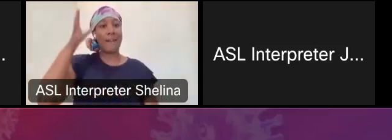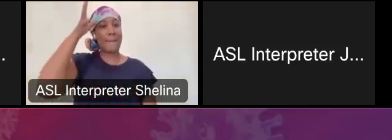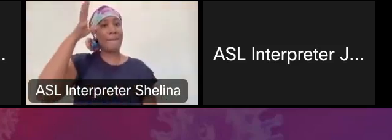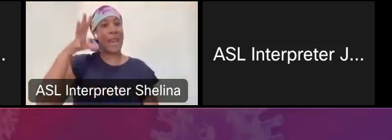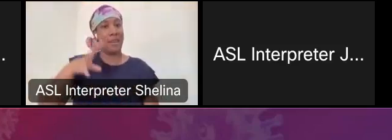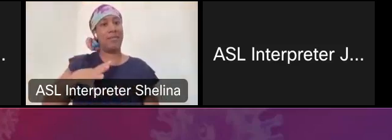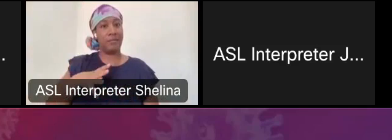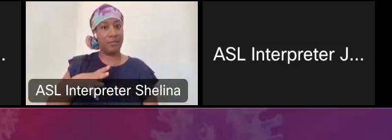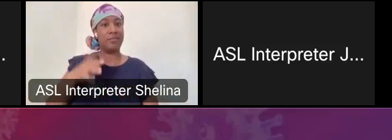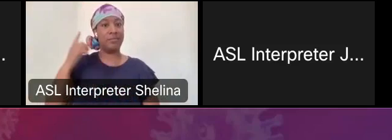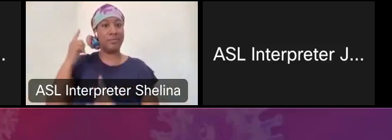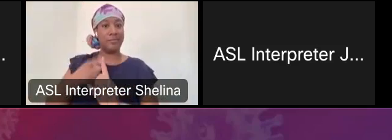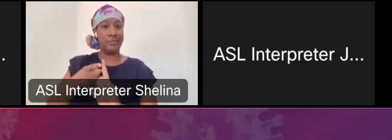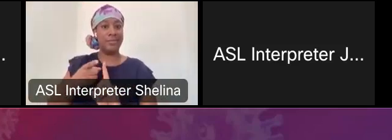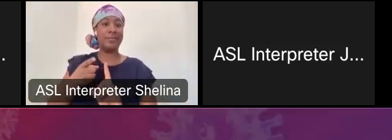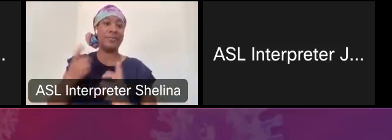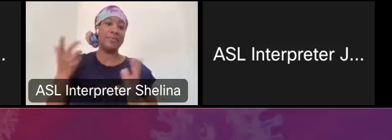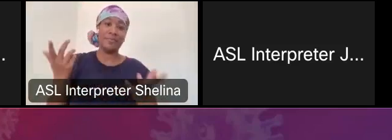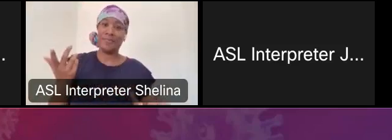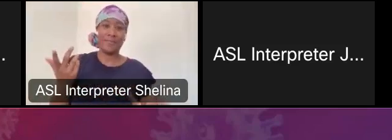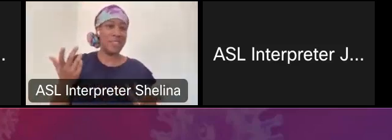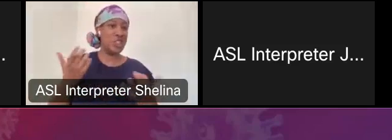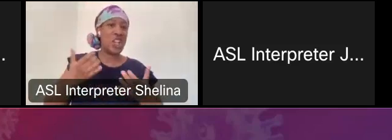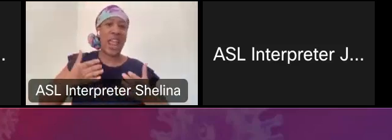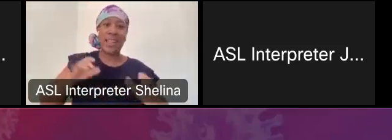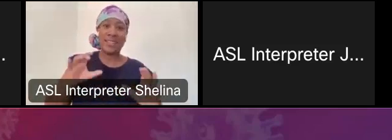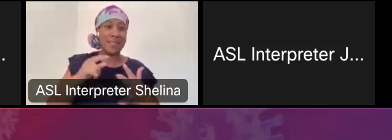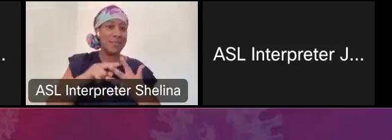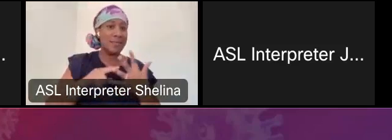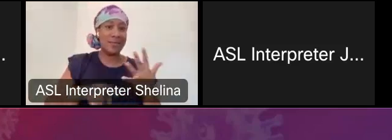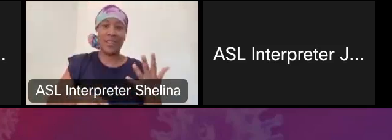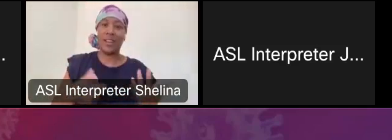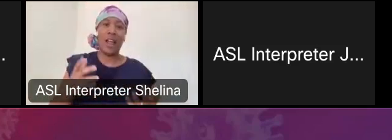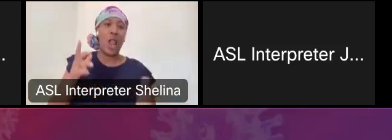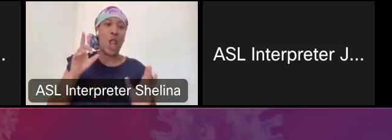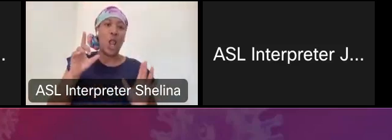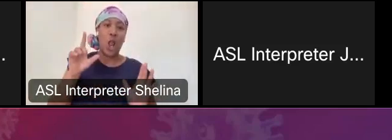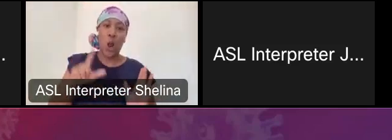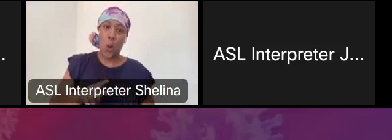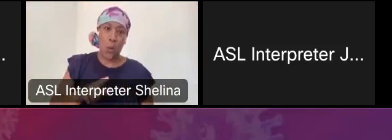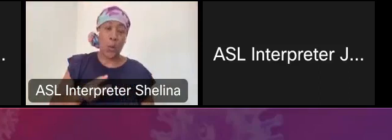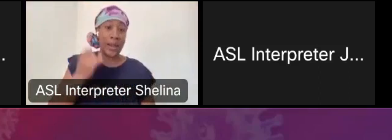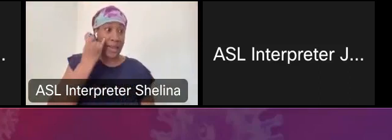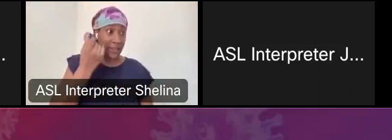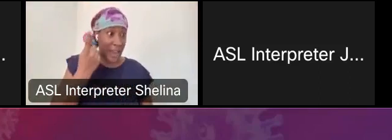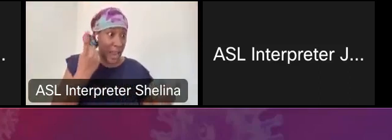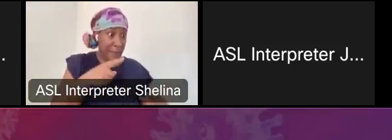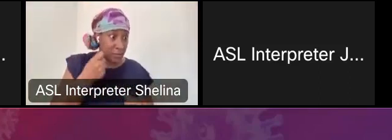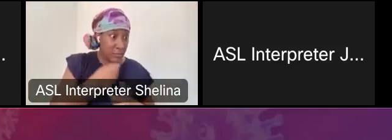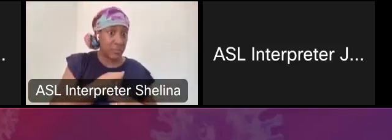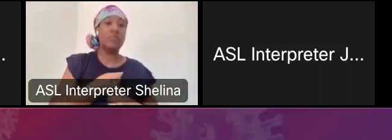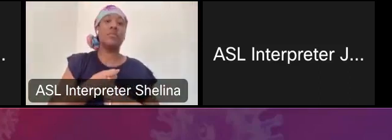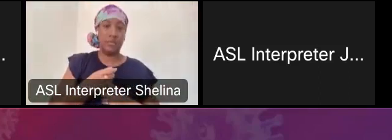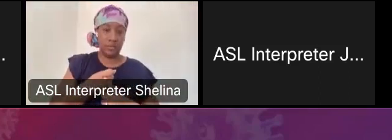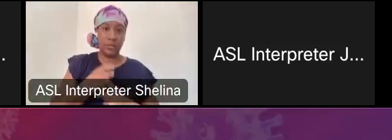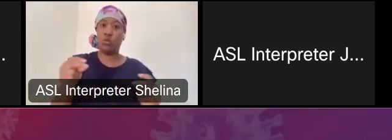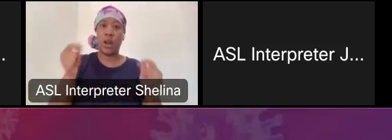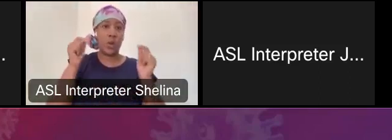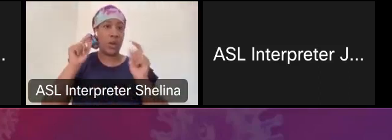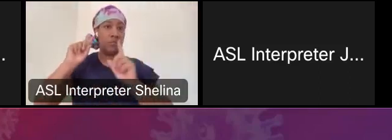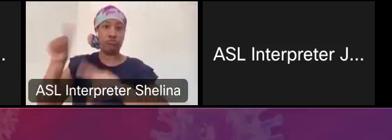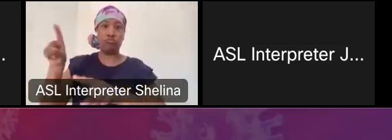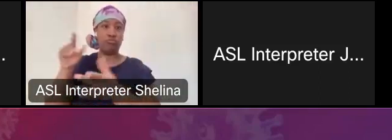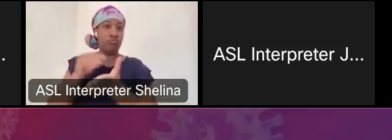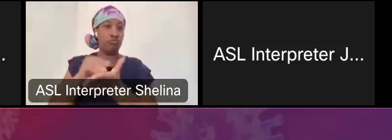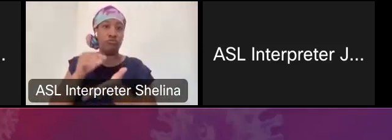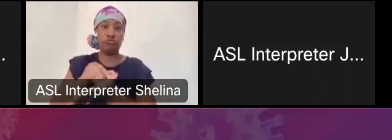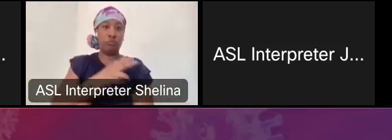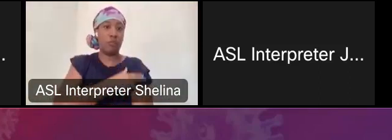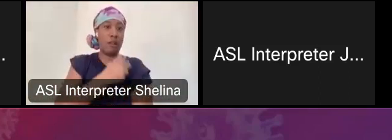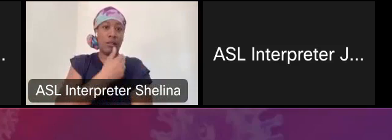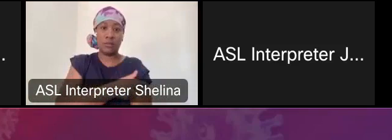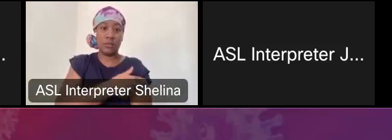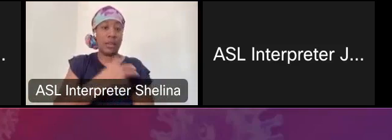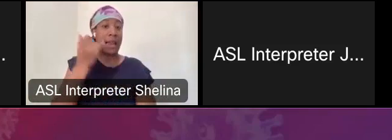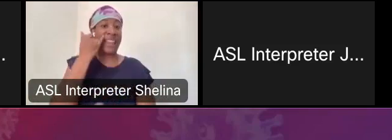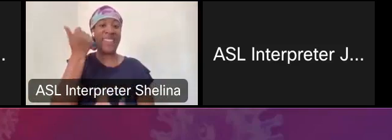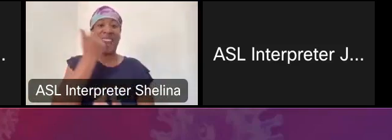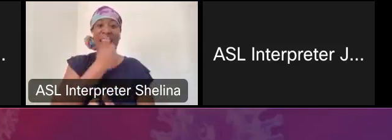The chance of this is very low if it does happen, seek medical attention, right away. If you have any of these symptoms after receiving covert, 19 vaccine.